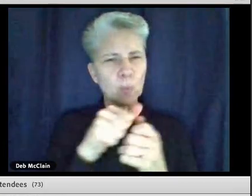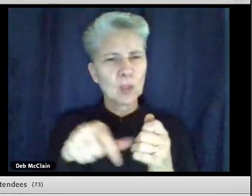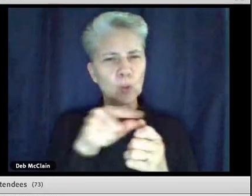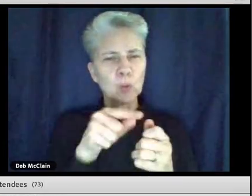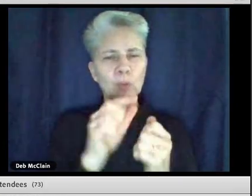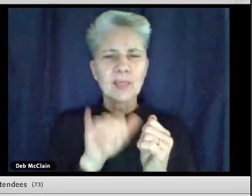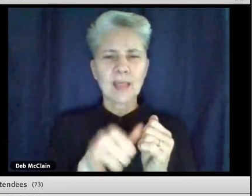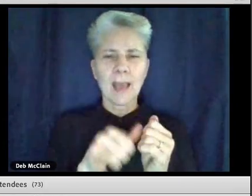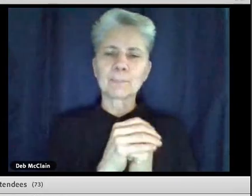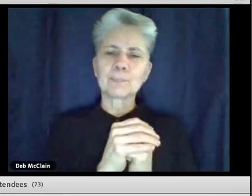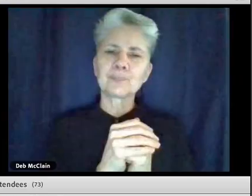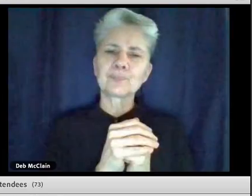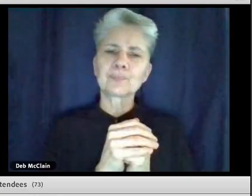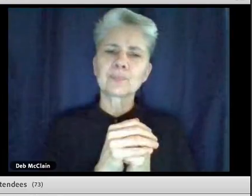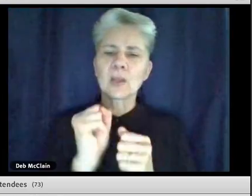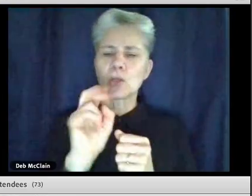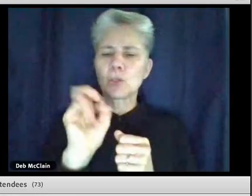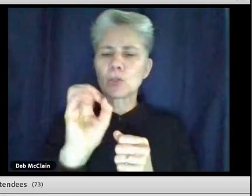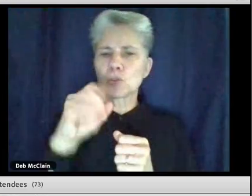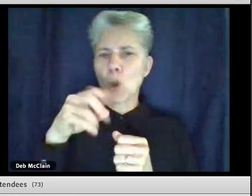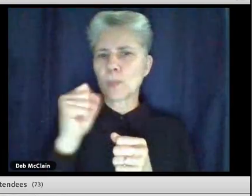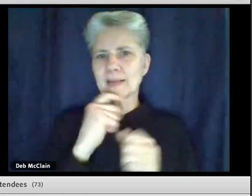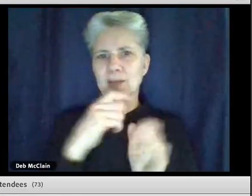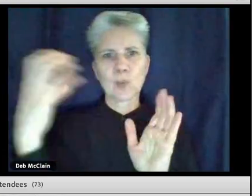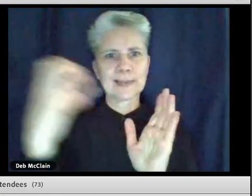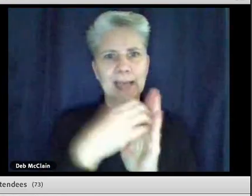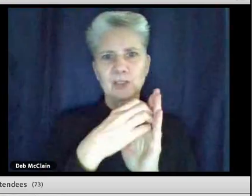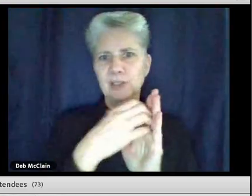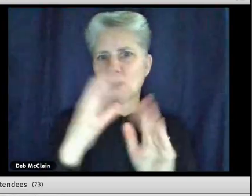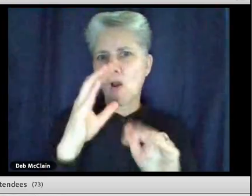So I just want to share a couple of hoaxes with you.